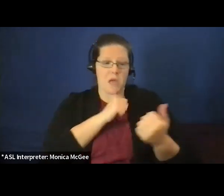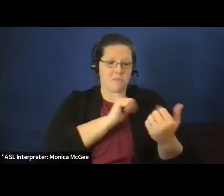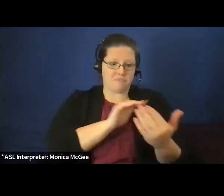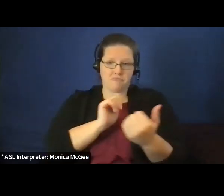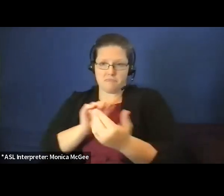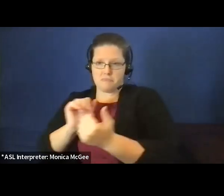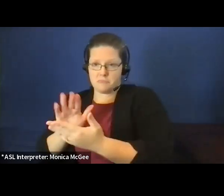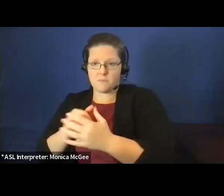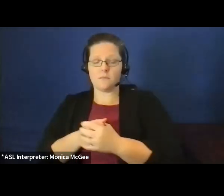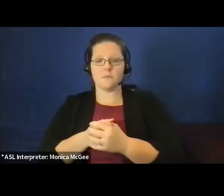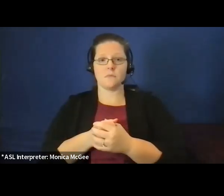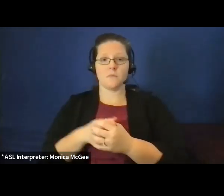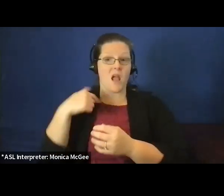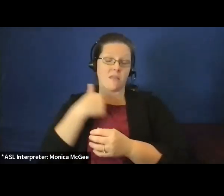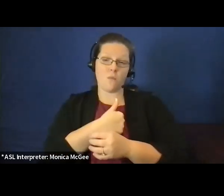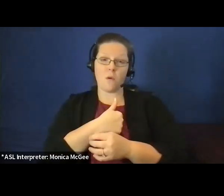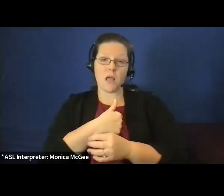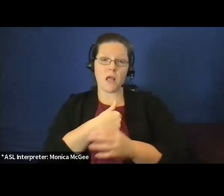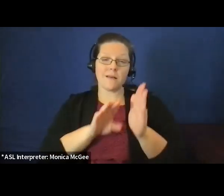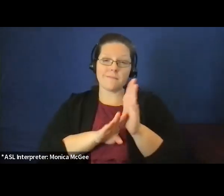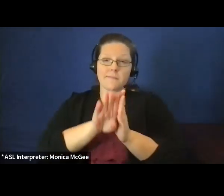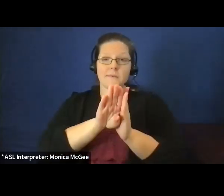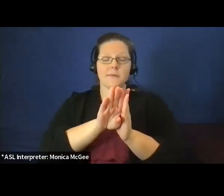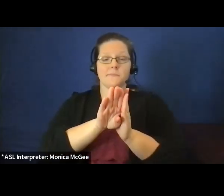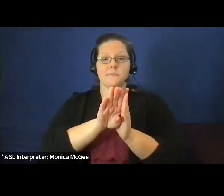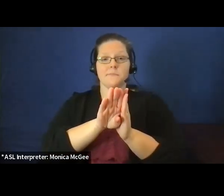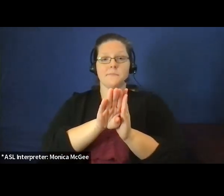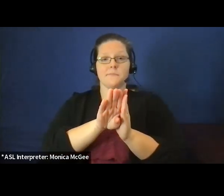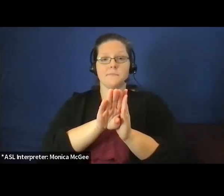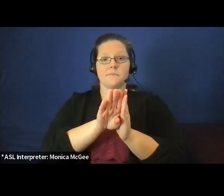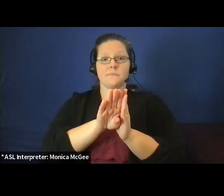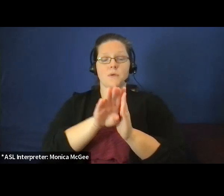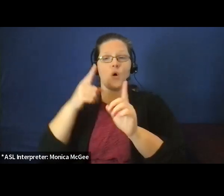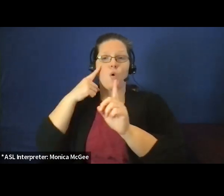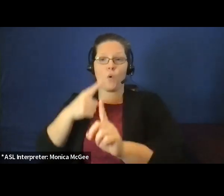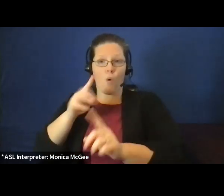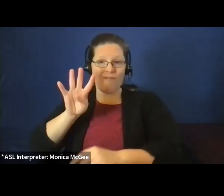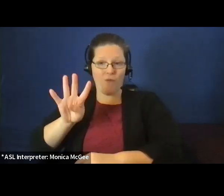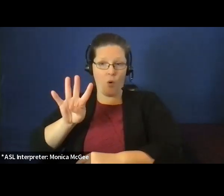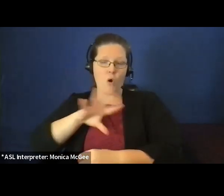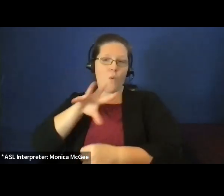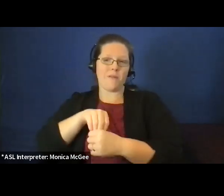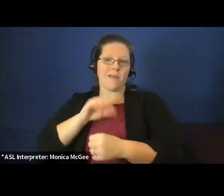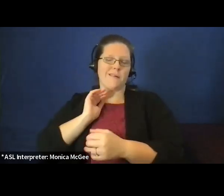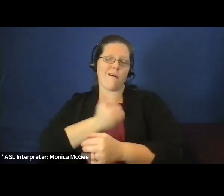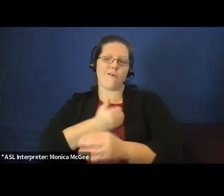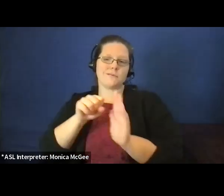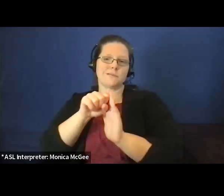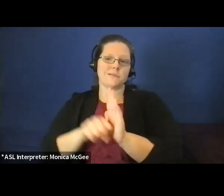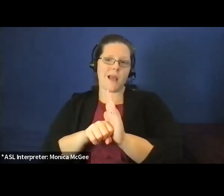first responder (indiscernible). What